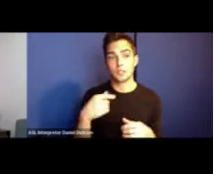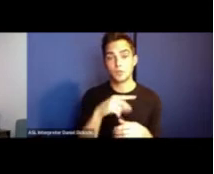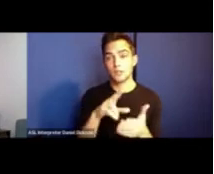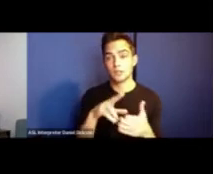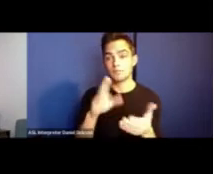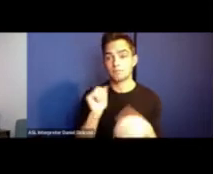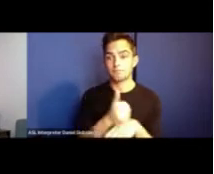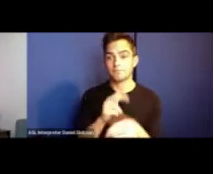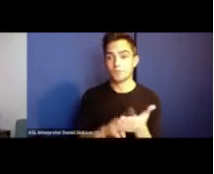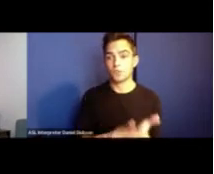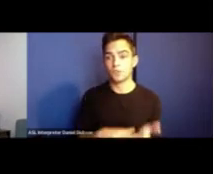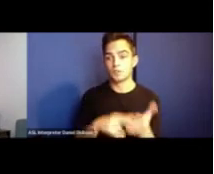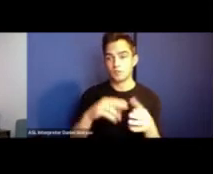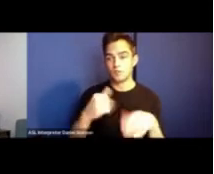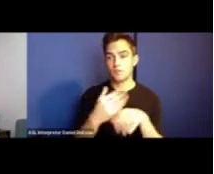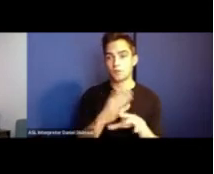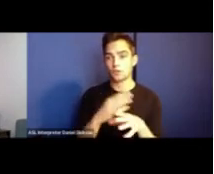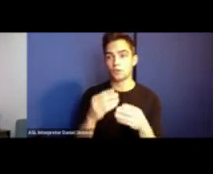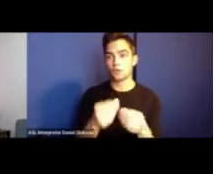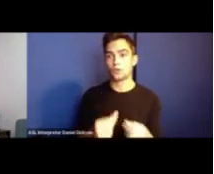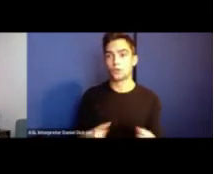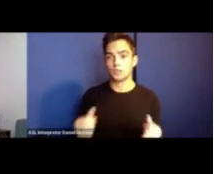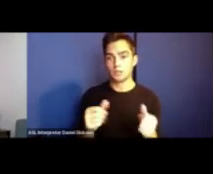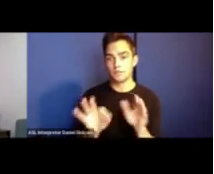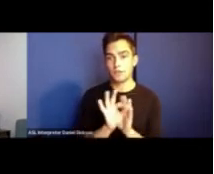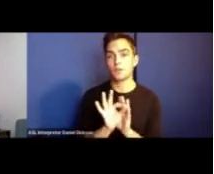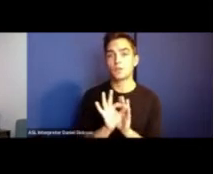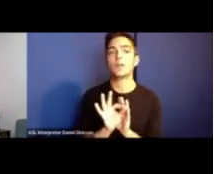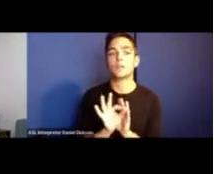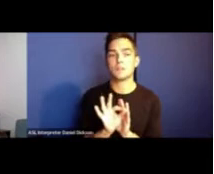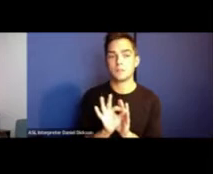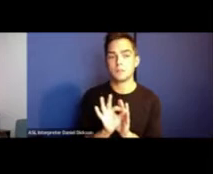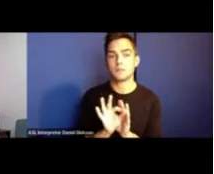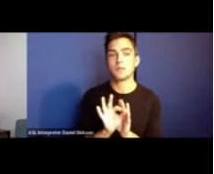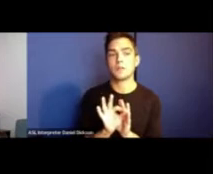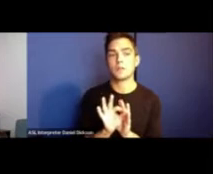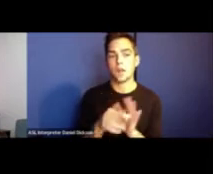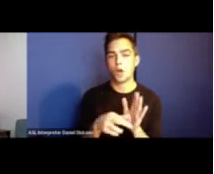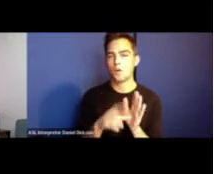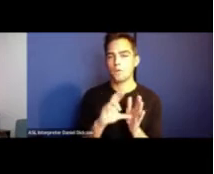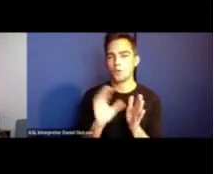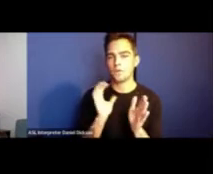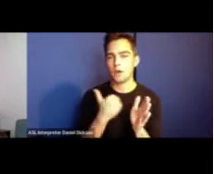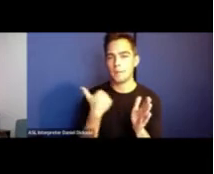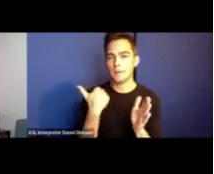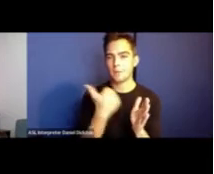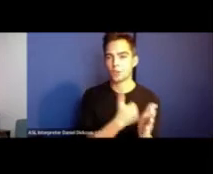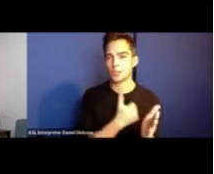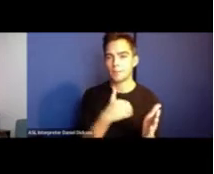essential virtual solutions, and began to just do a review of our membership across the recovery support workgroup because we